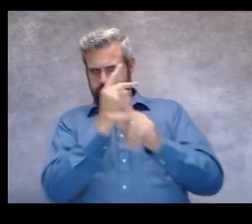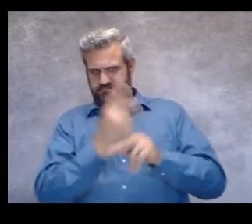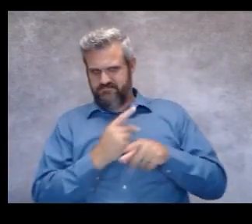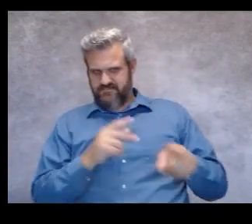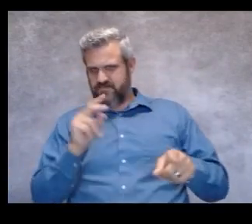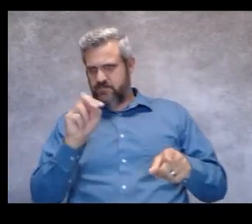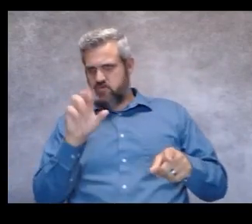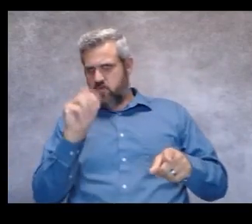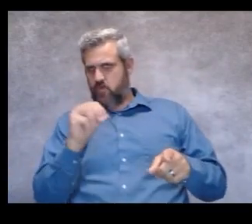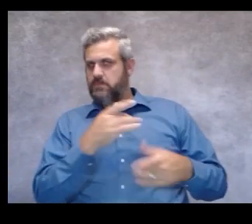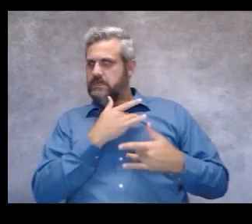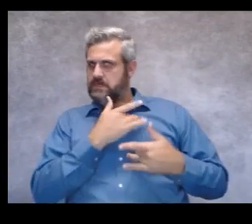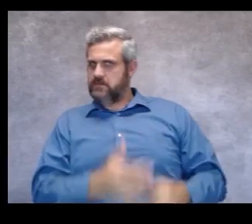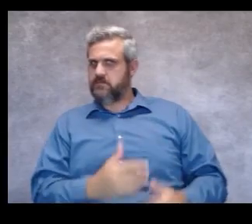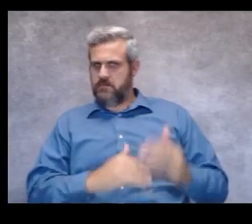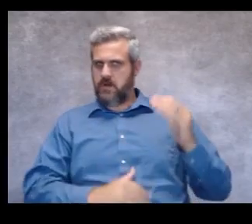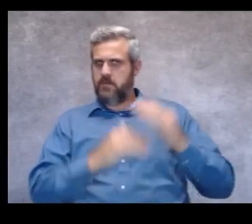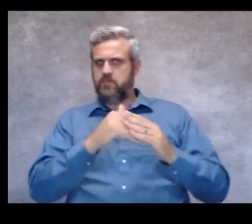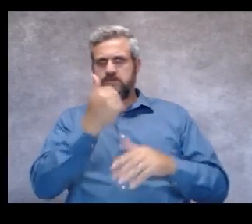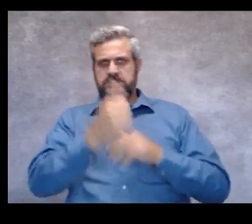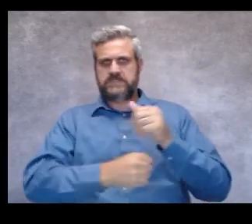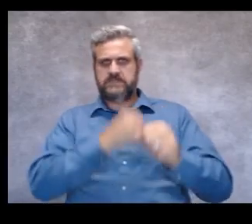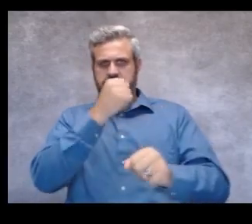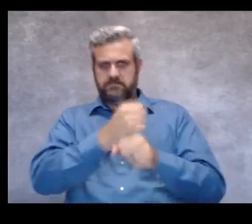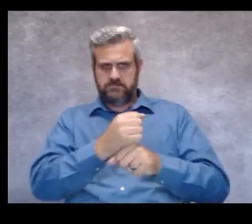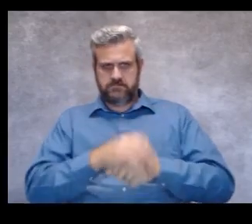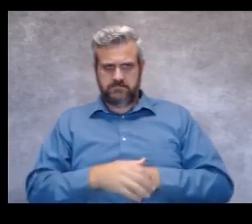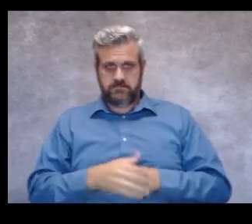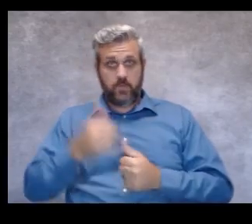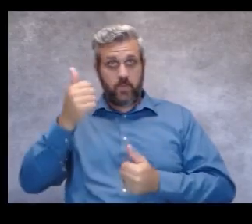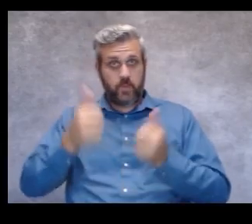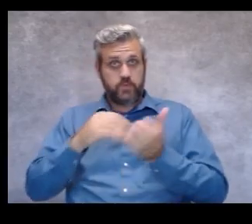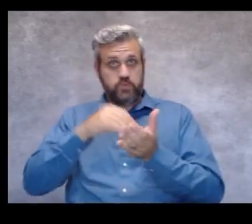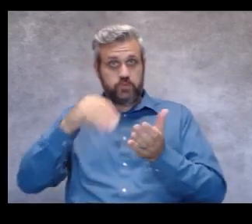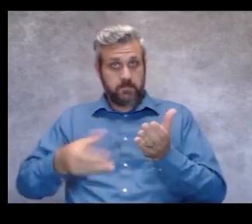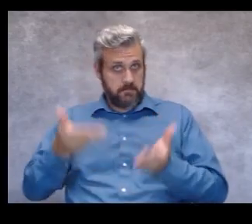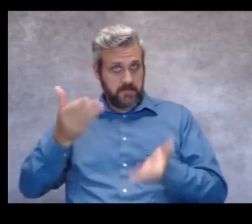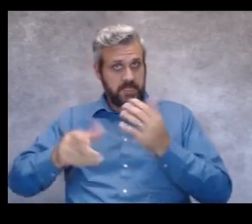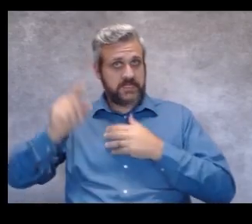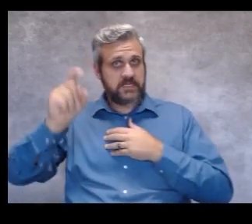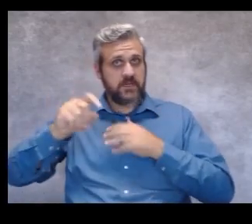norms to be within 10 years. Which students may need accommodations?